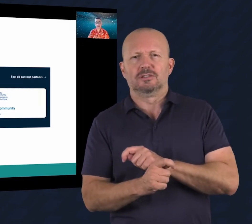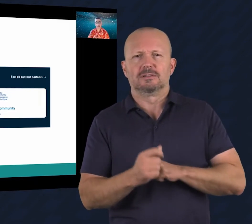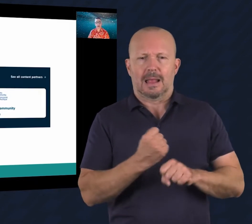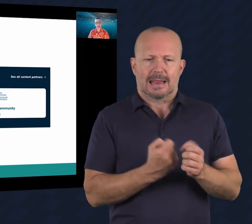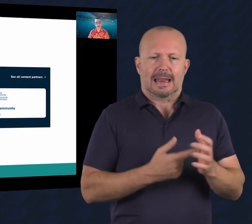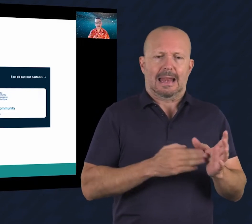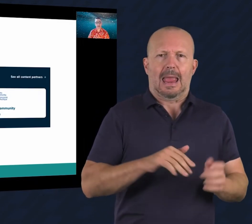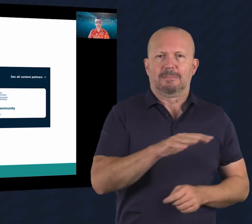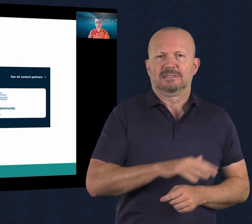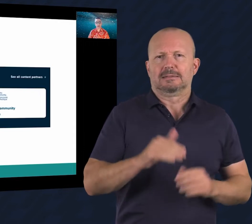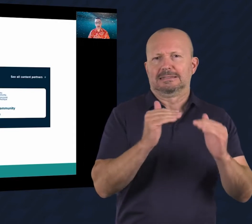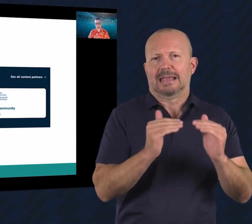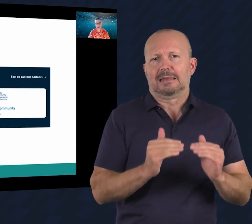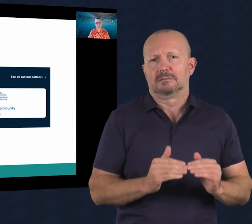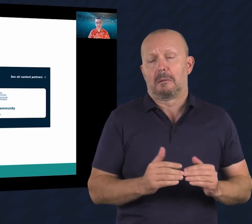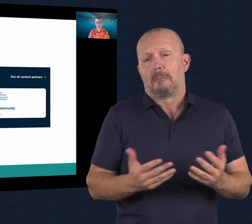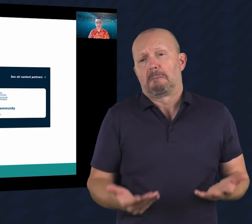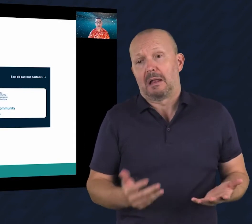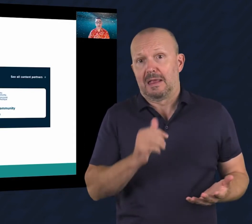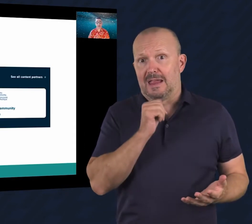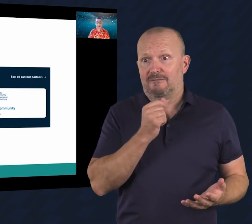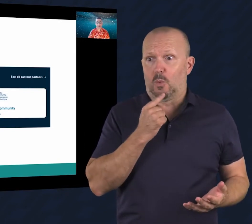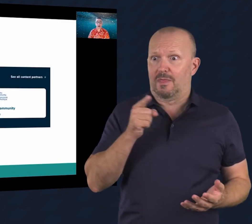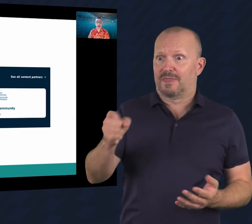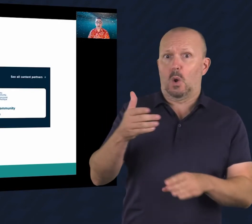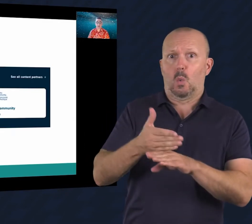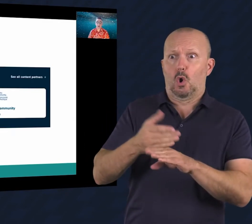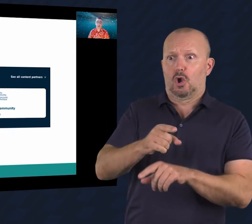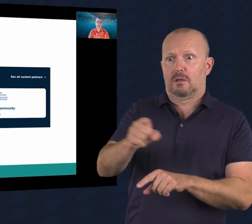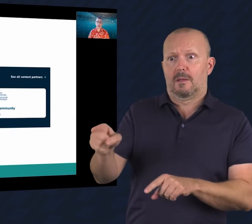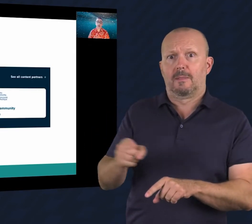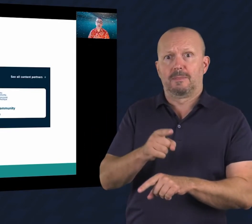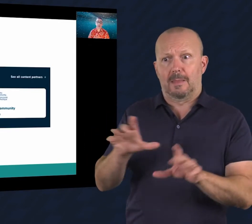but I think it says something about us. If we were to consider denying the work that the team